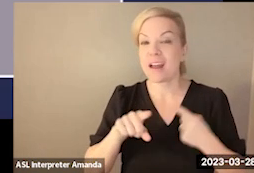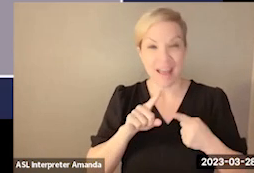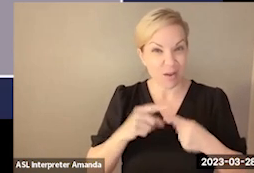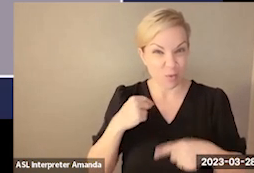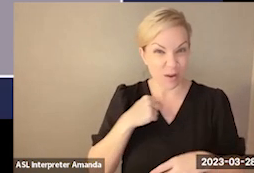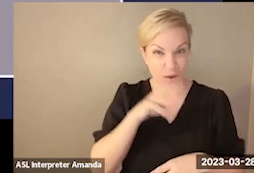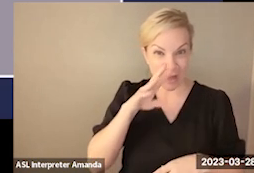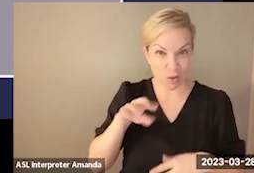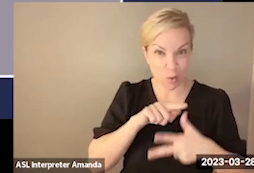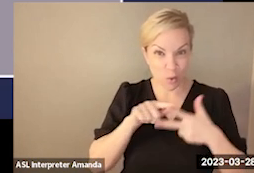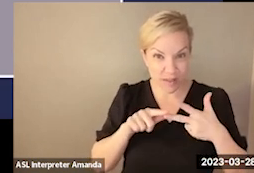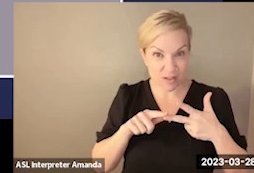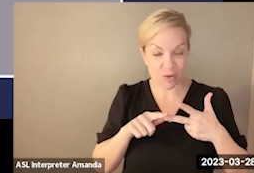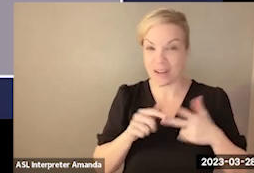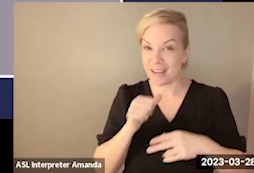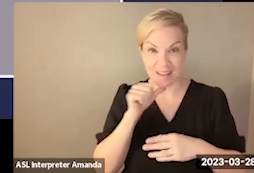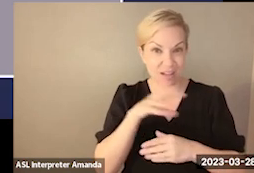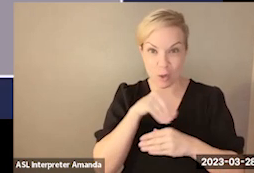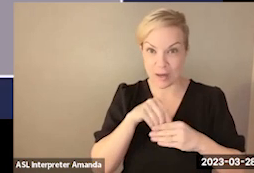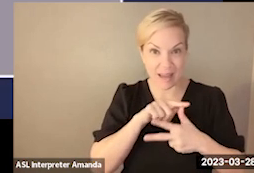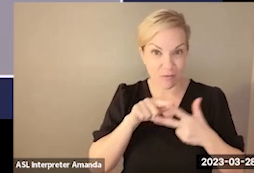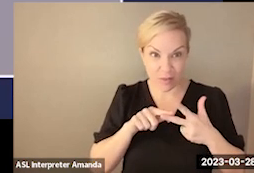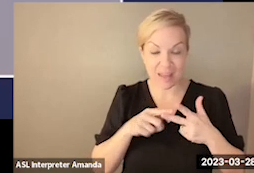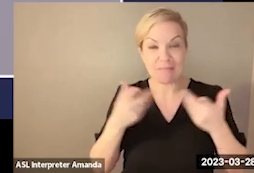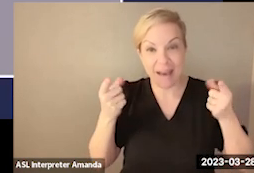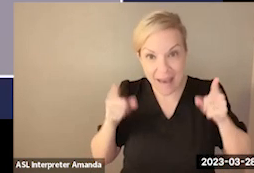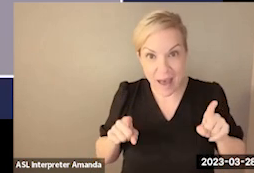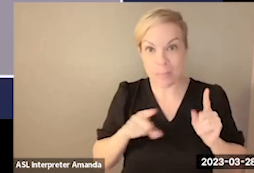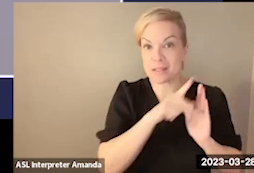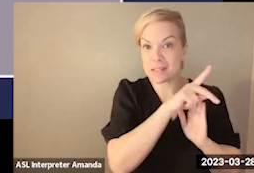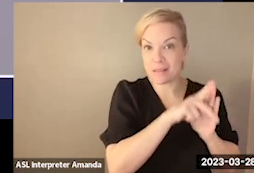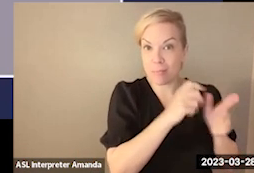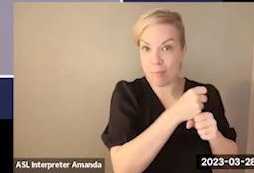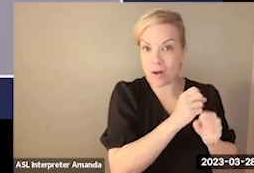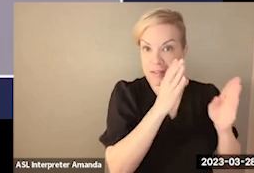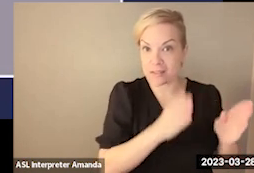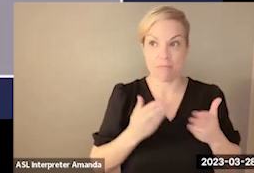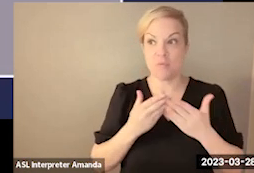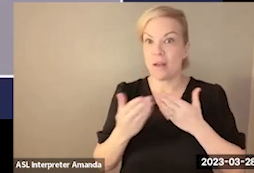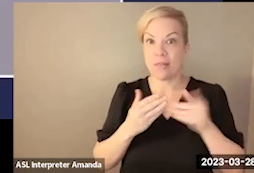Debbie Stine, Science & Technology Policy Academy: and Don't account for them. Then the policymakers, whether it's submitted university or government official